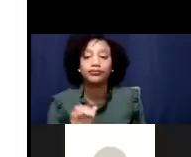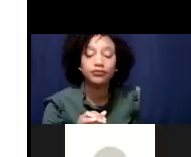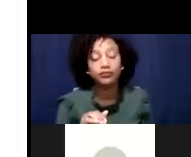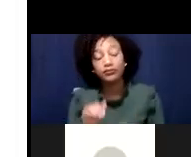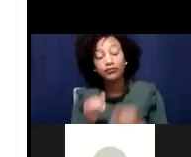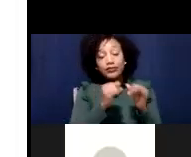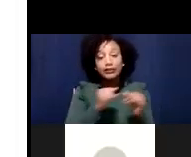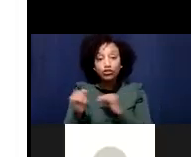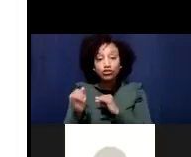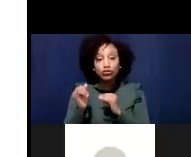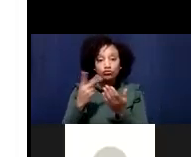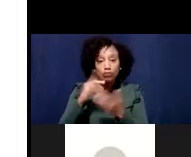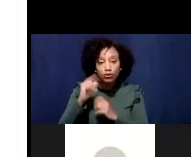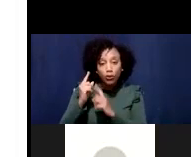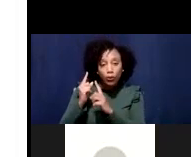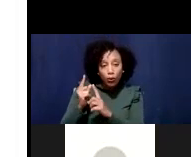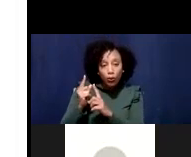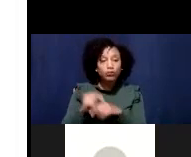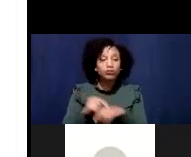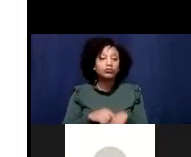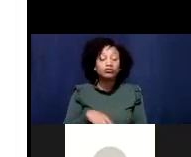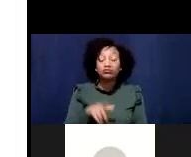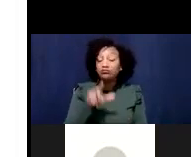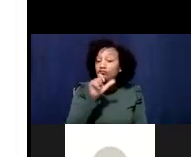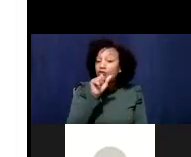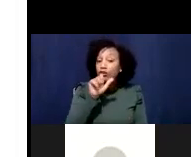the rating scale with the orange arrows shown on the left,